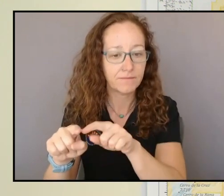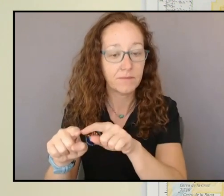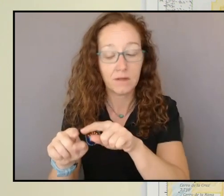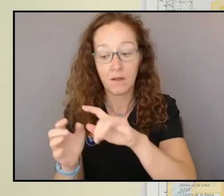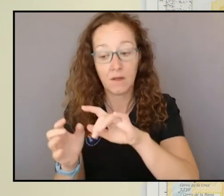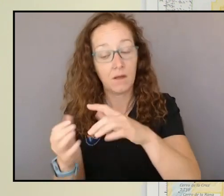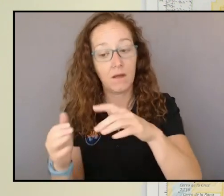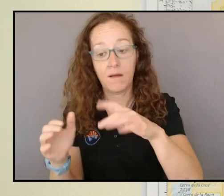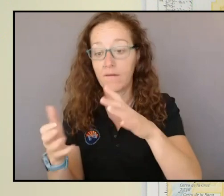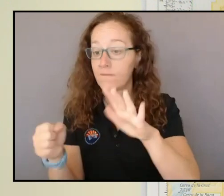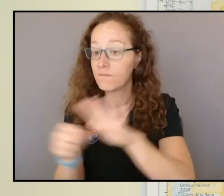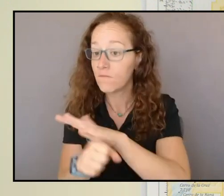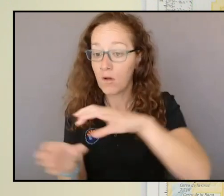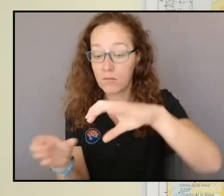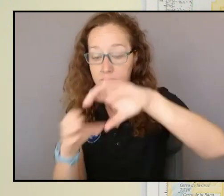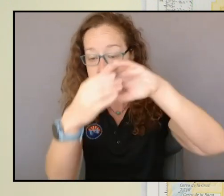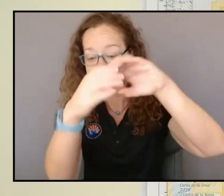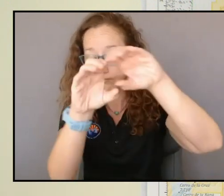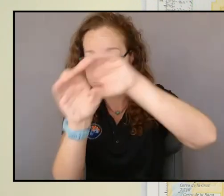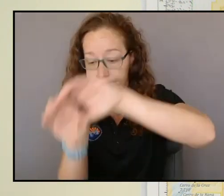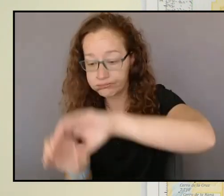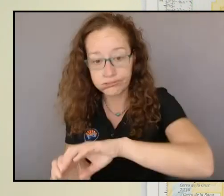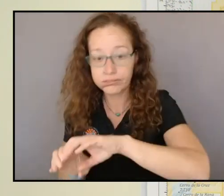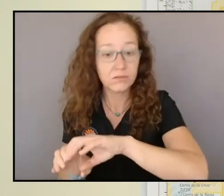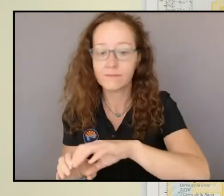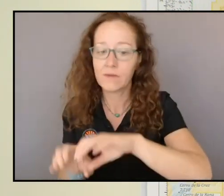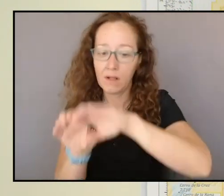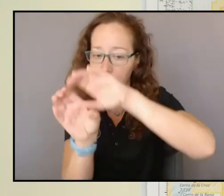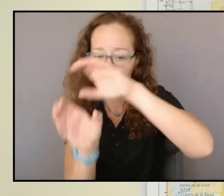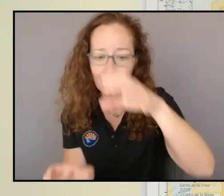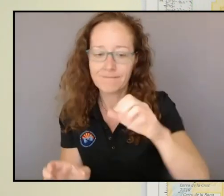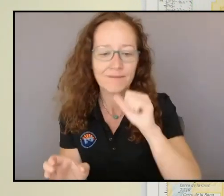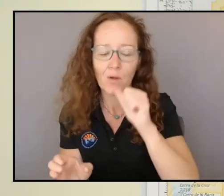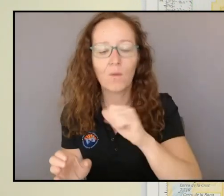get all the way around. We flew heavy helicopters with buckets